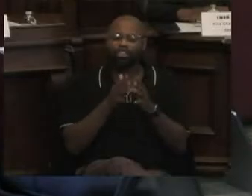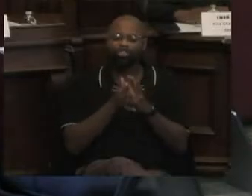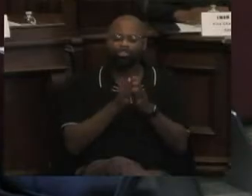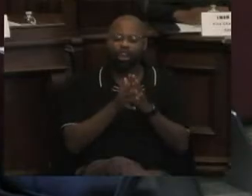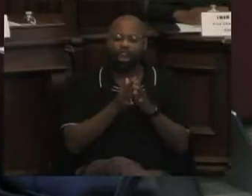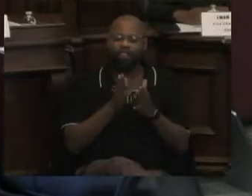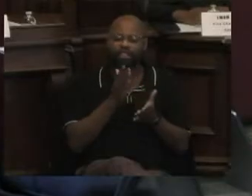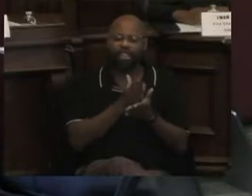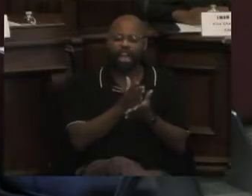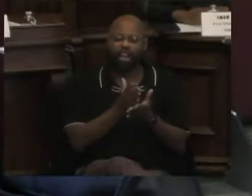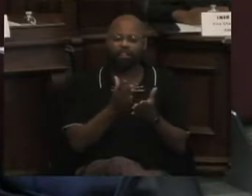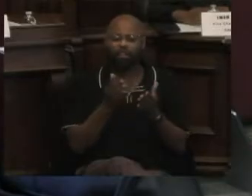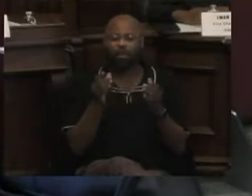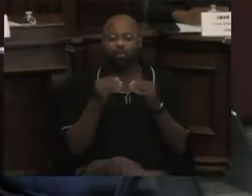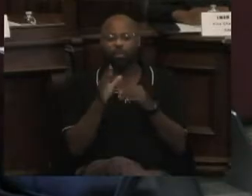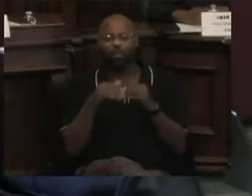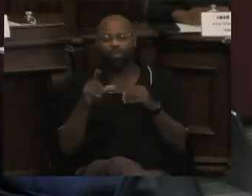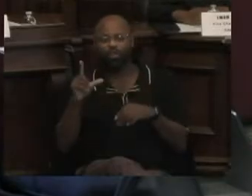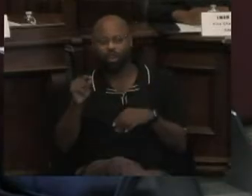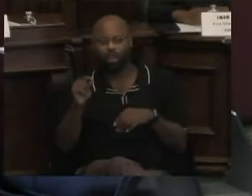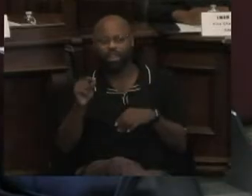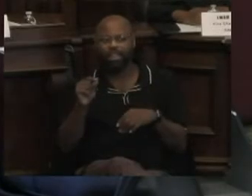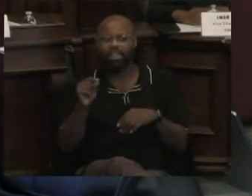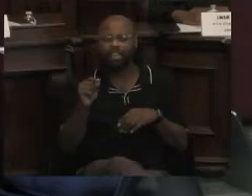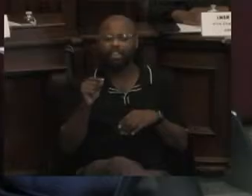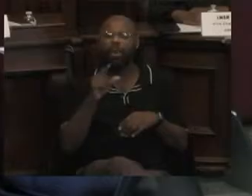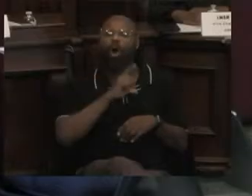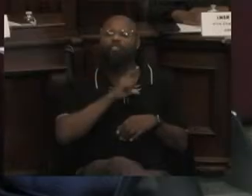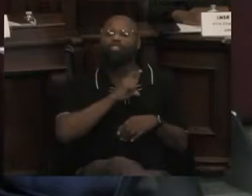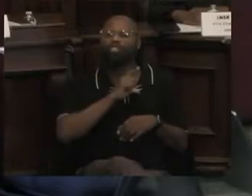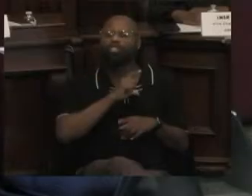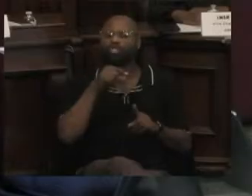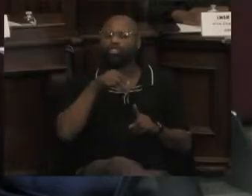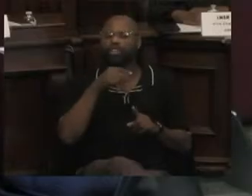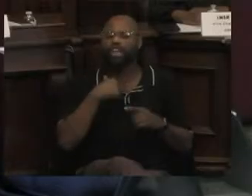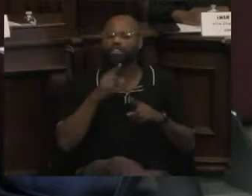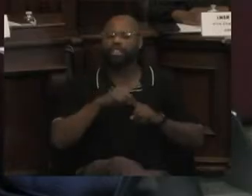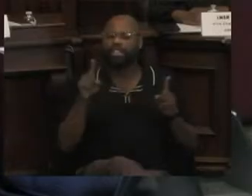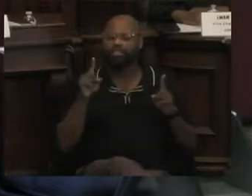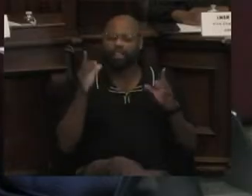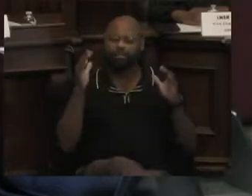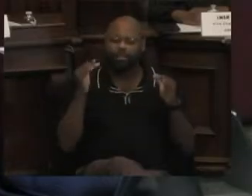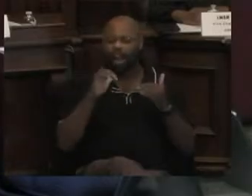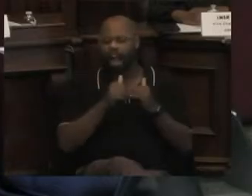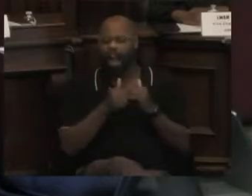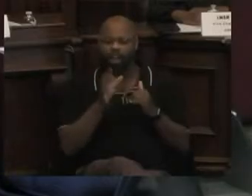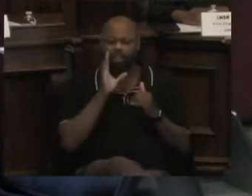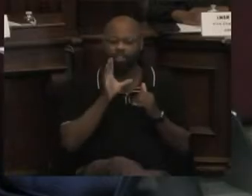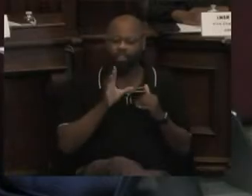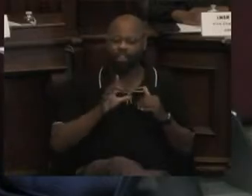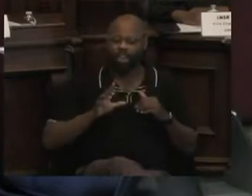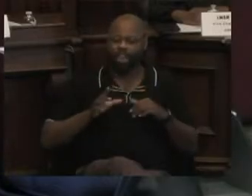for people who have fewer than 20 traffic stops and people who have more than 20 traffic stops